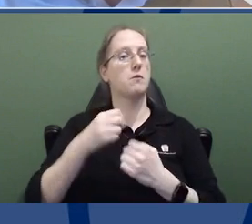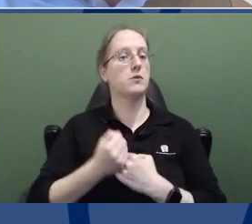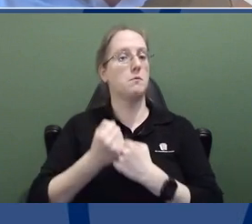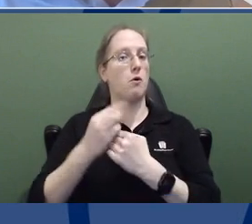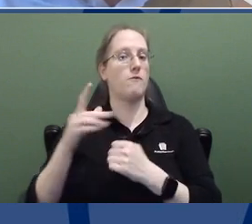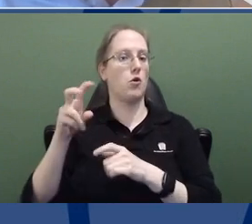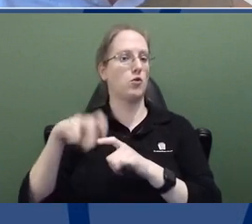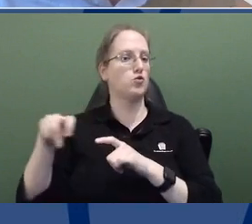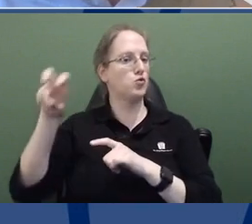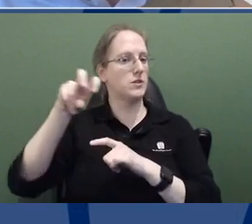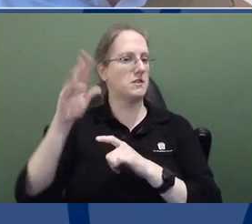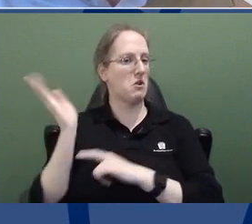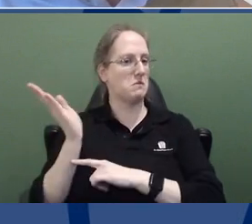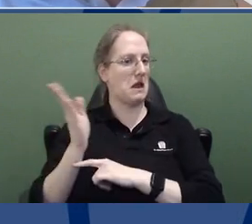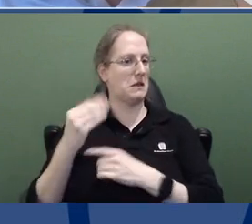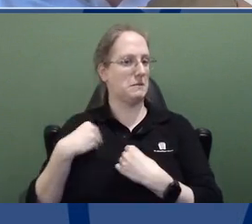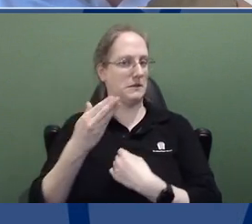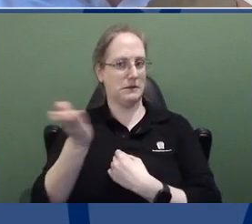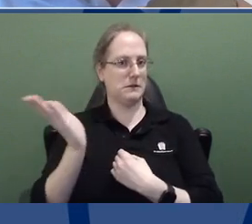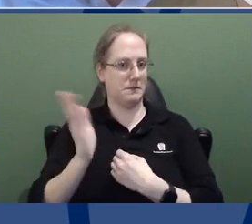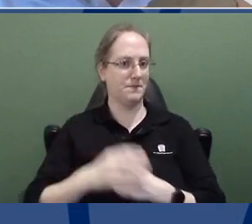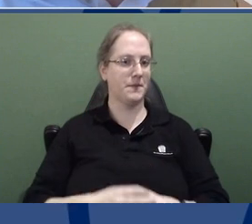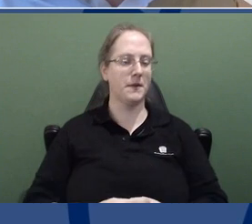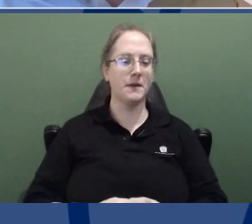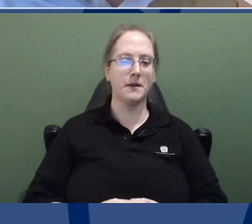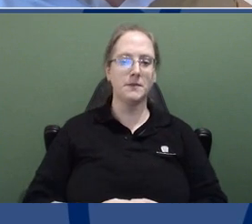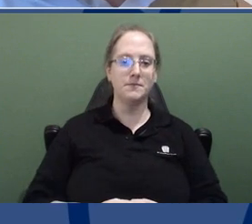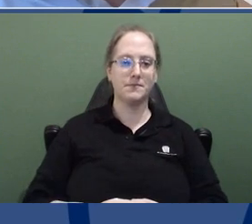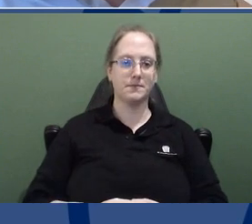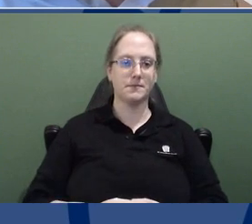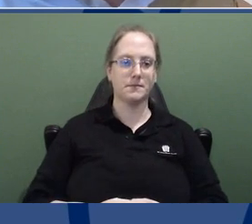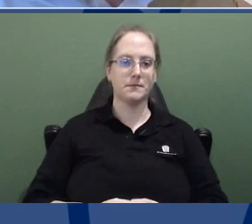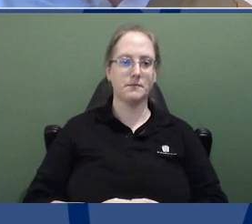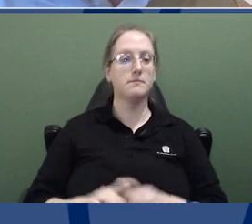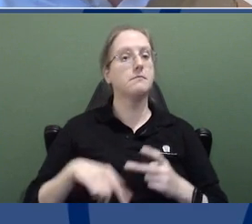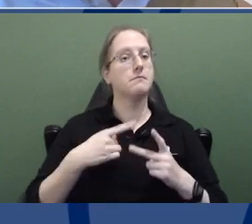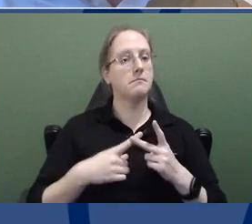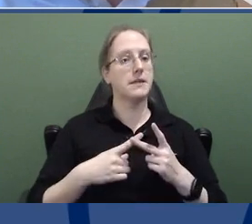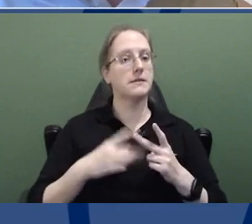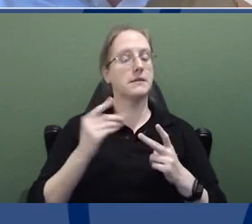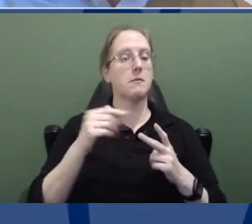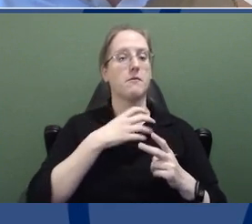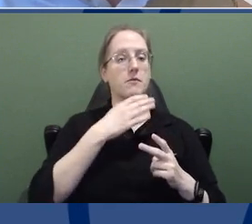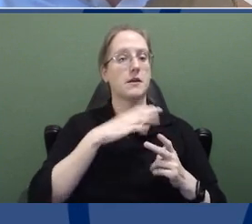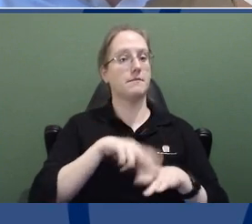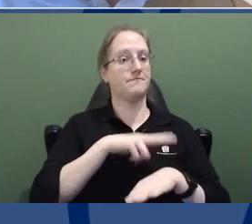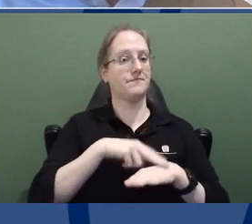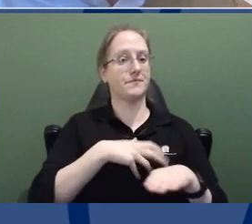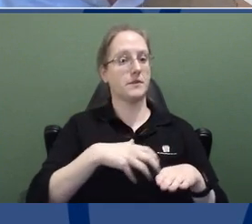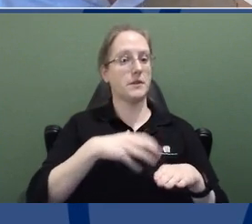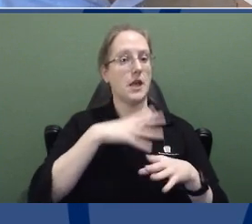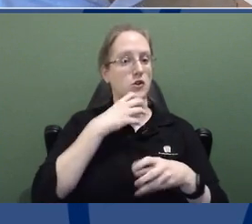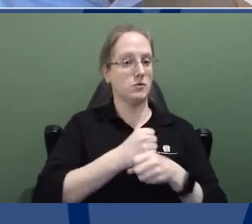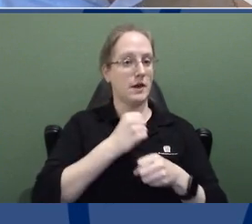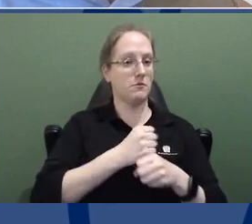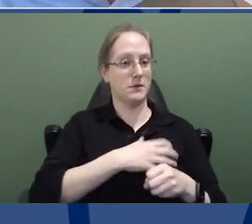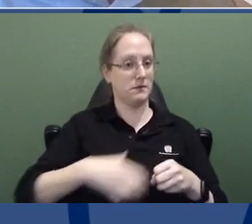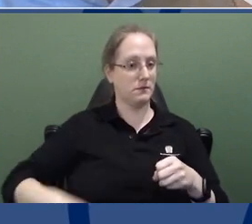industry, and also some extensions to the Commonwealth Disaster Payment Scheme. Finally,